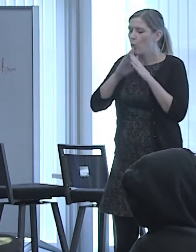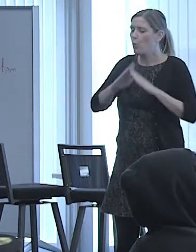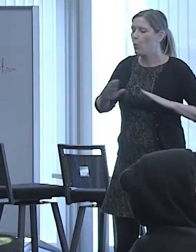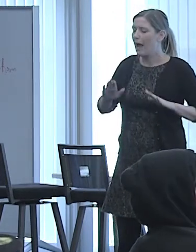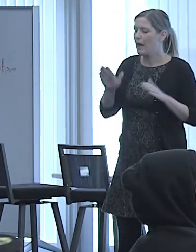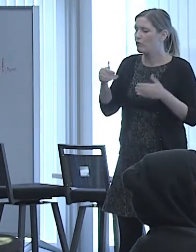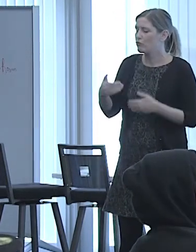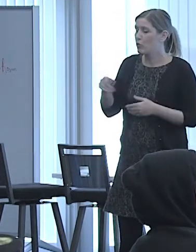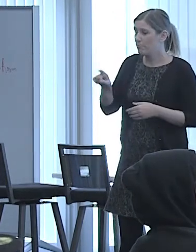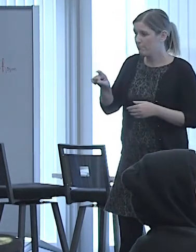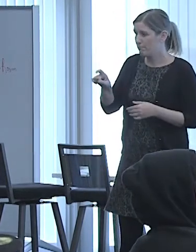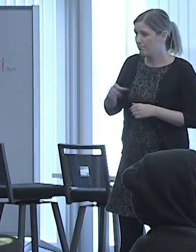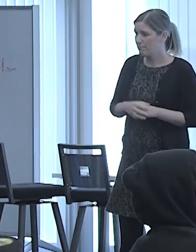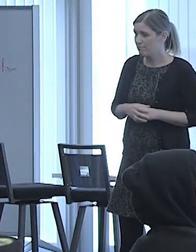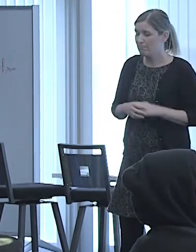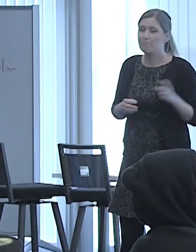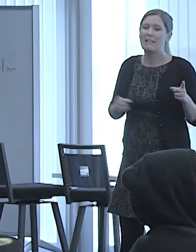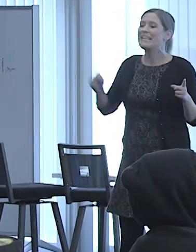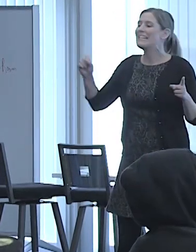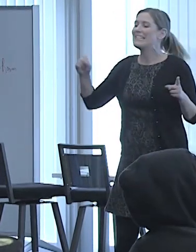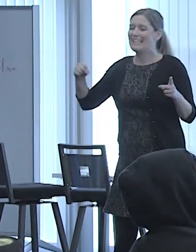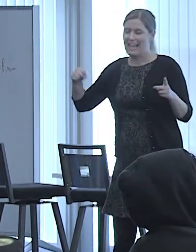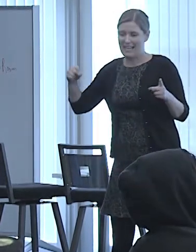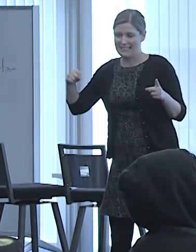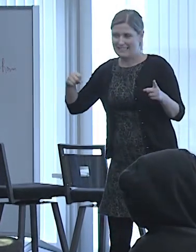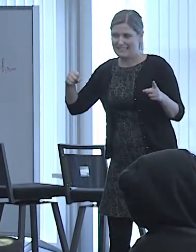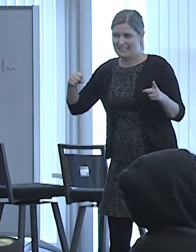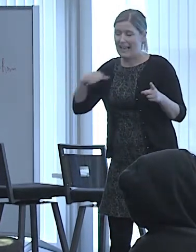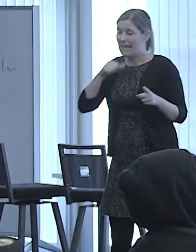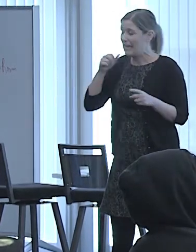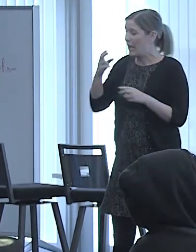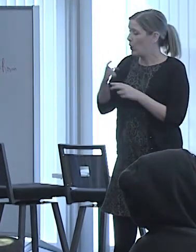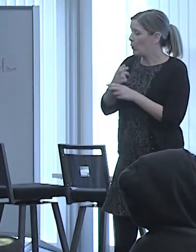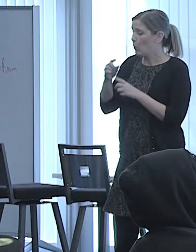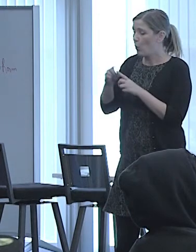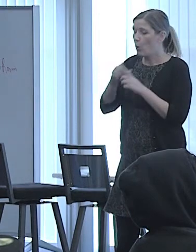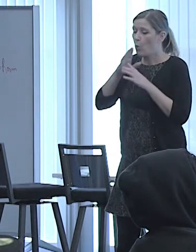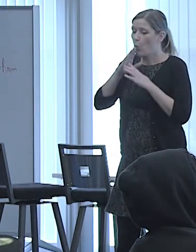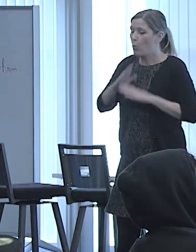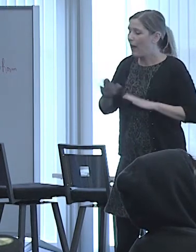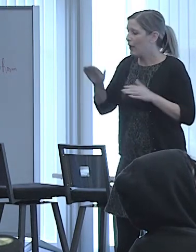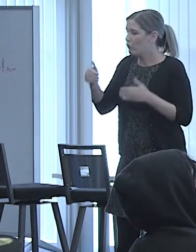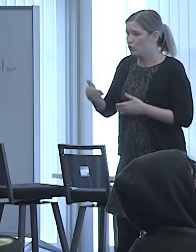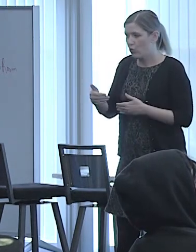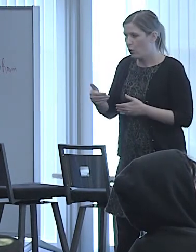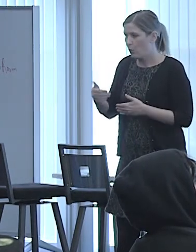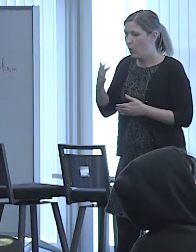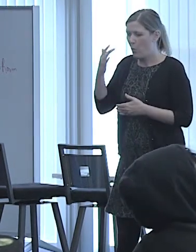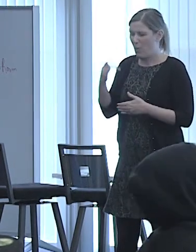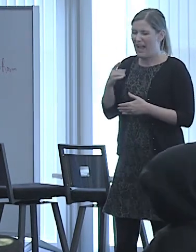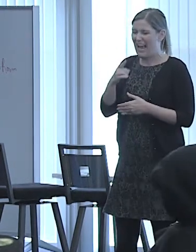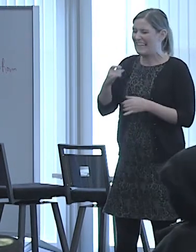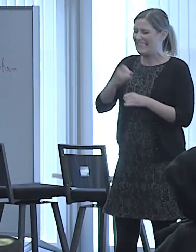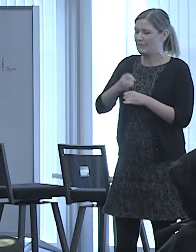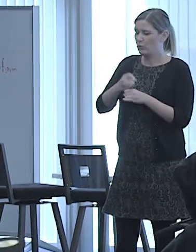as the quiet room. The answer is yes. I didn't use the phrase quiet room because it's often used in institutions. [Female Audience Member] Right, I just wanted to say,